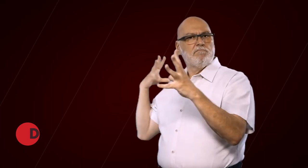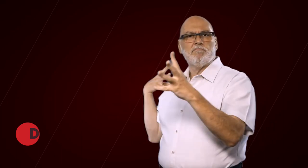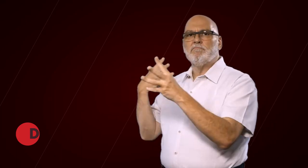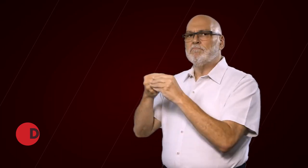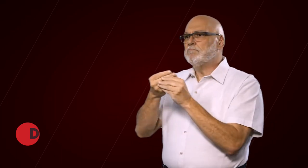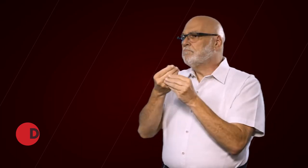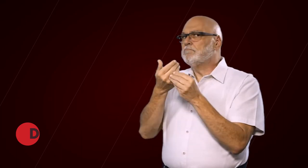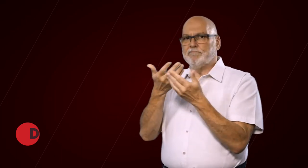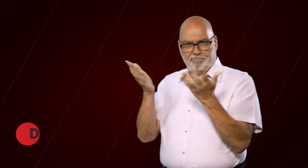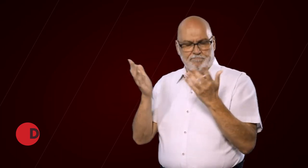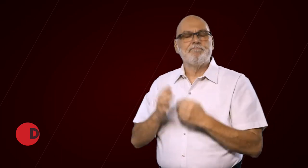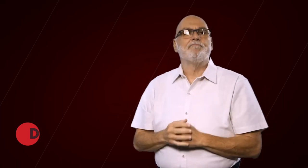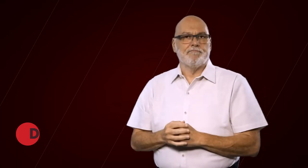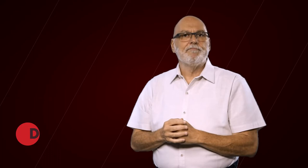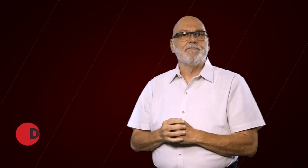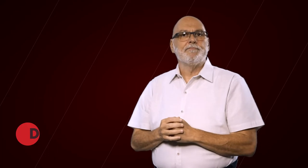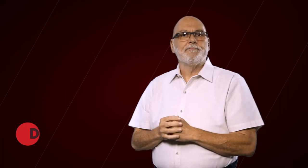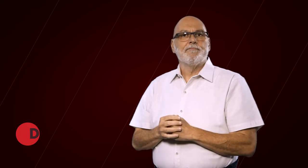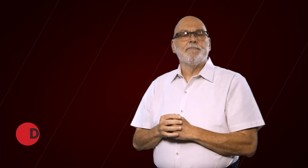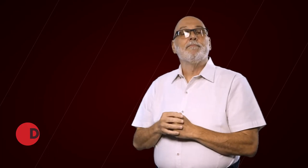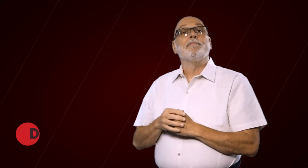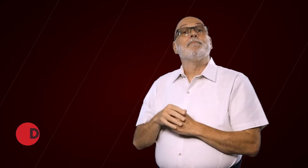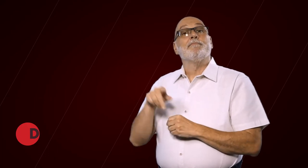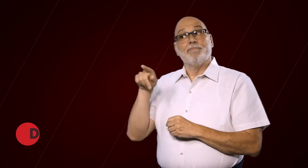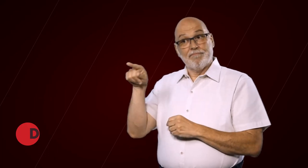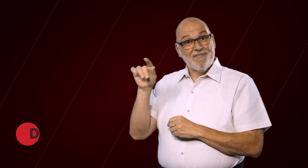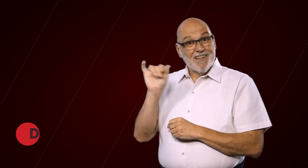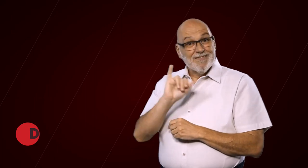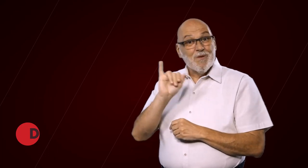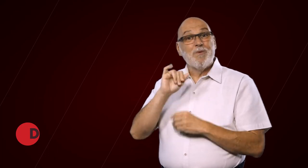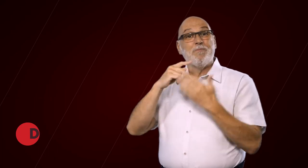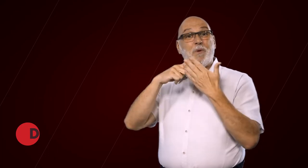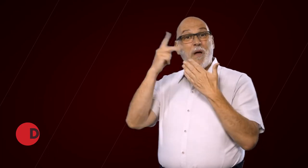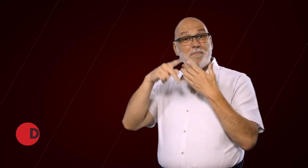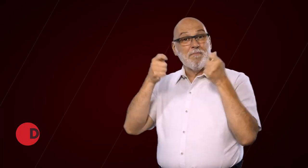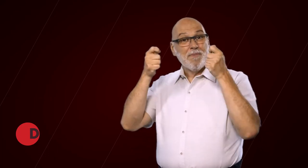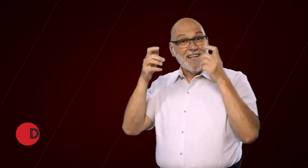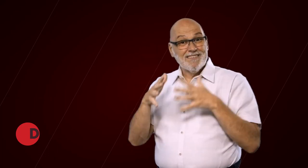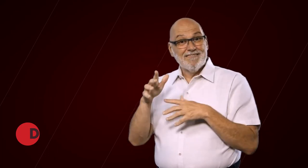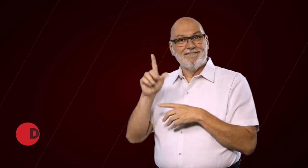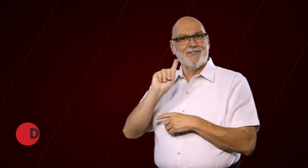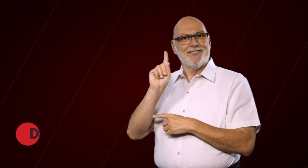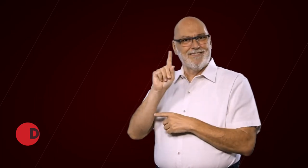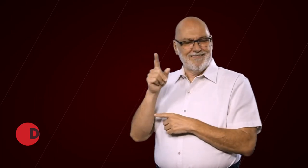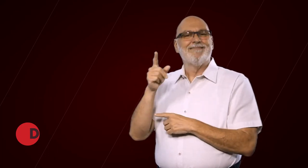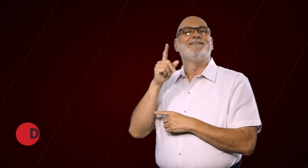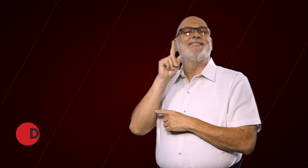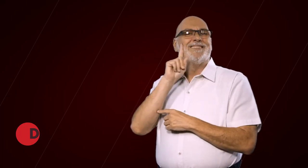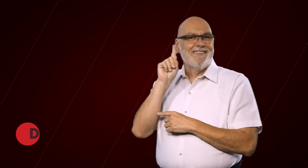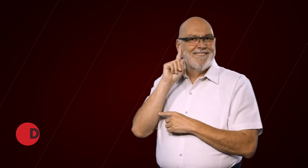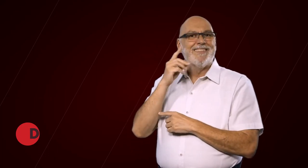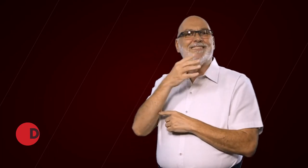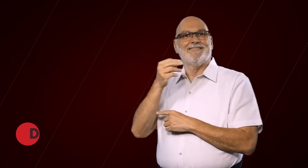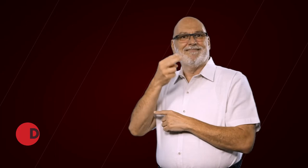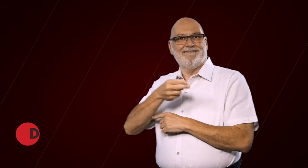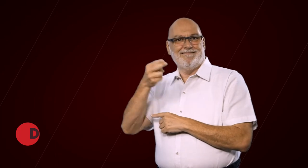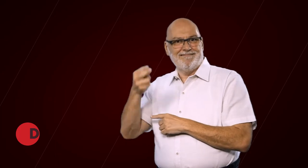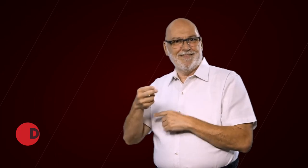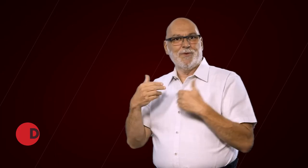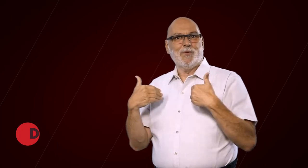She also was Program Manager at Deaf and Hard of Hearing Youth